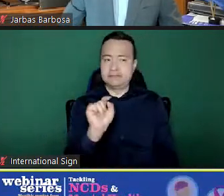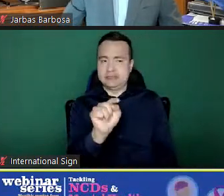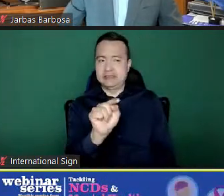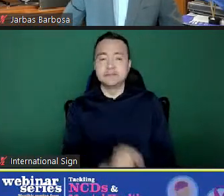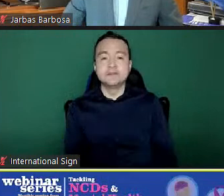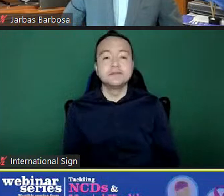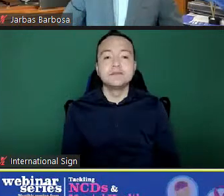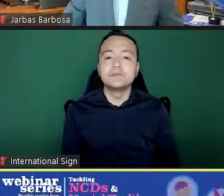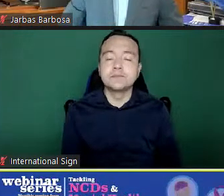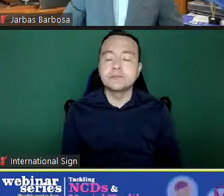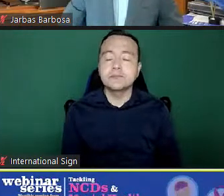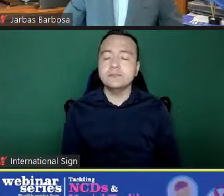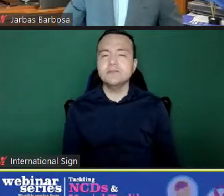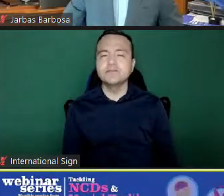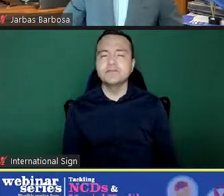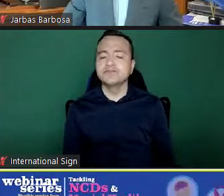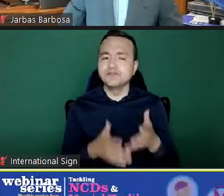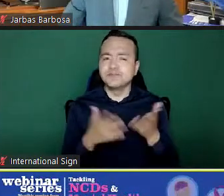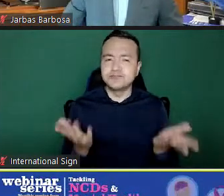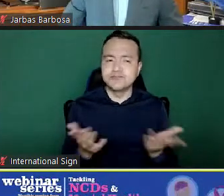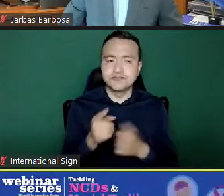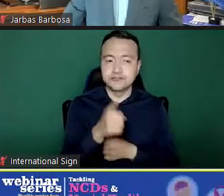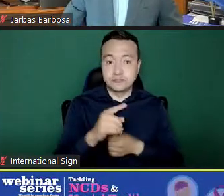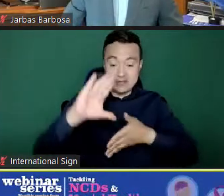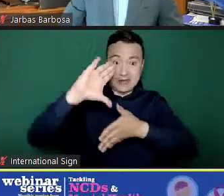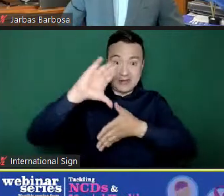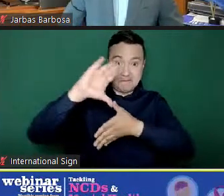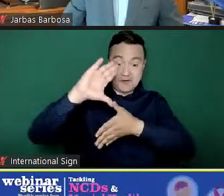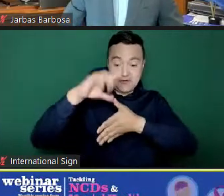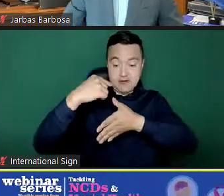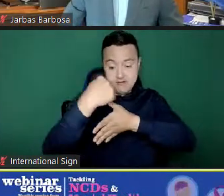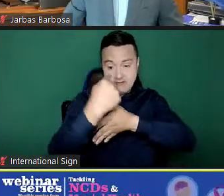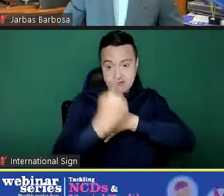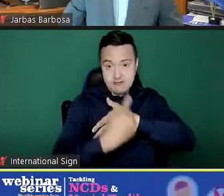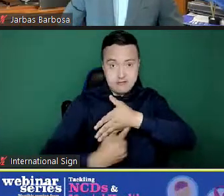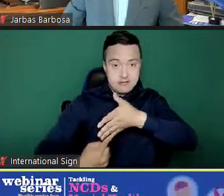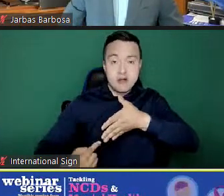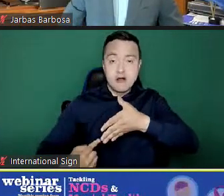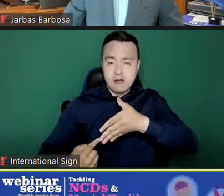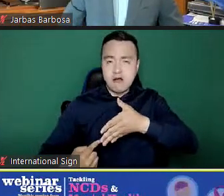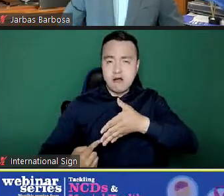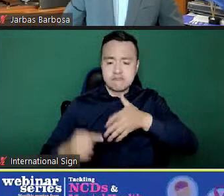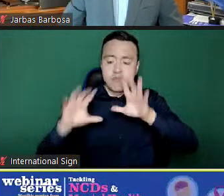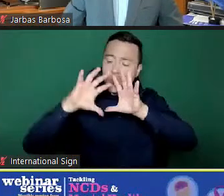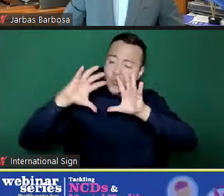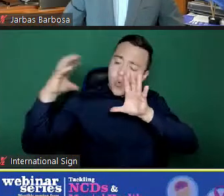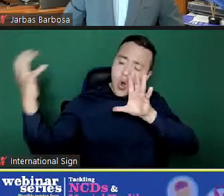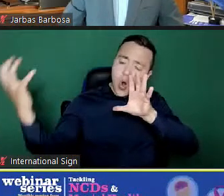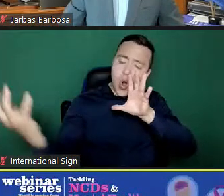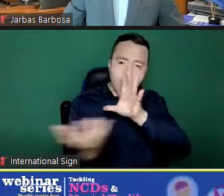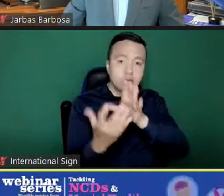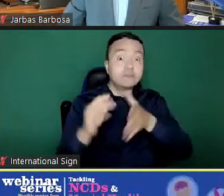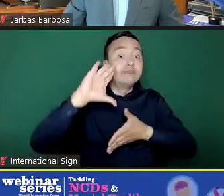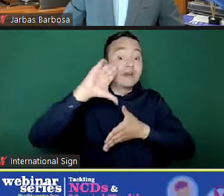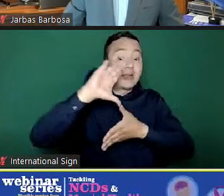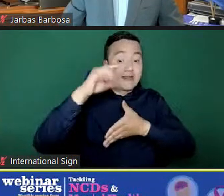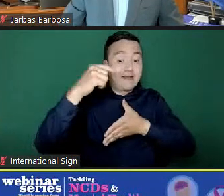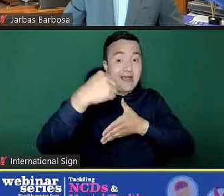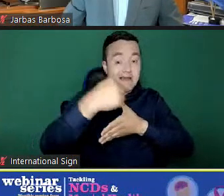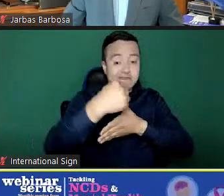The Americas is the region most affected by the COVID pandemic. And the biggest percent of the COVID pandemic.